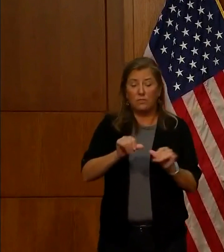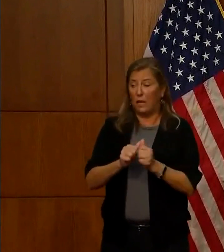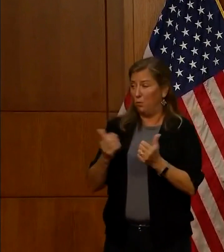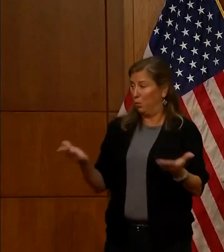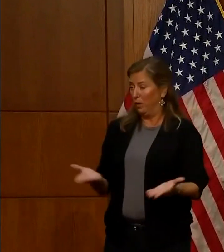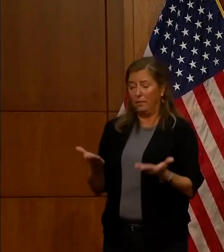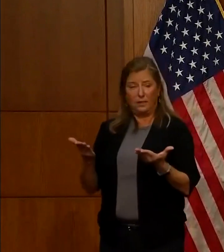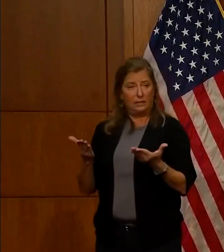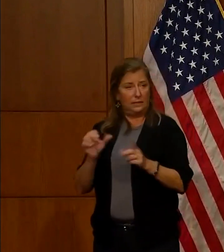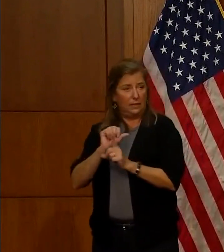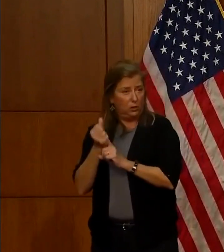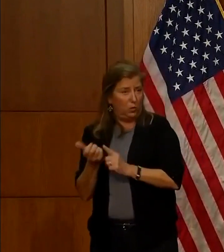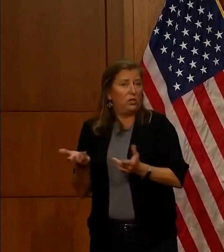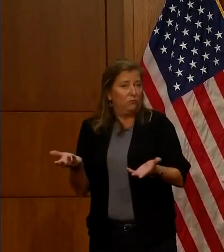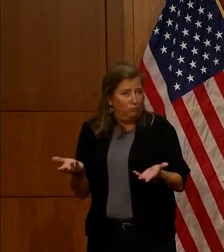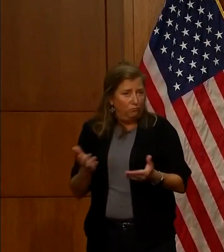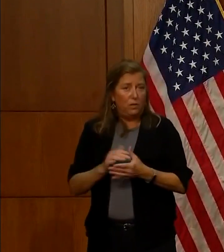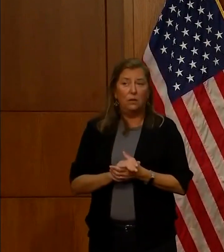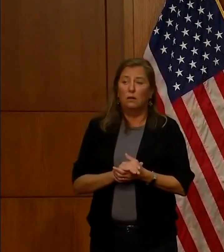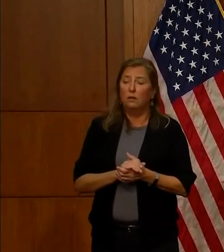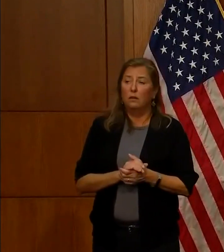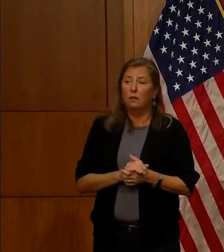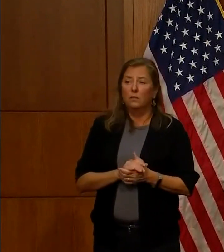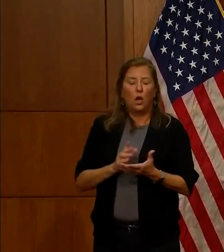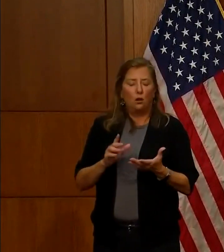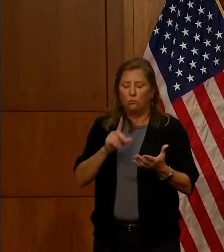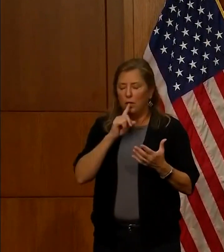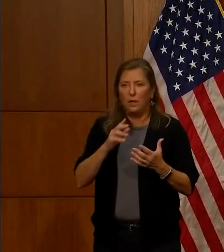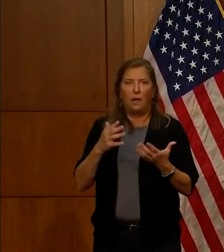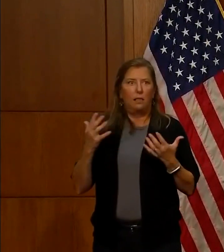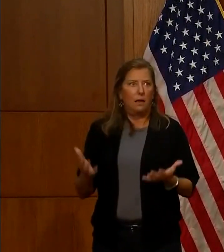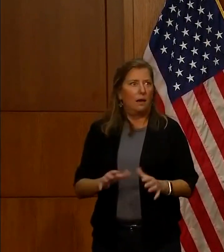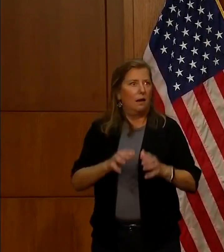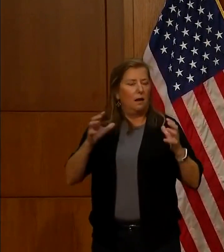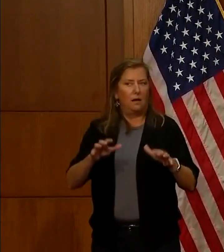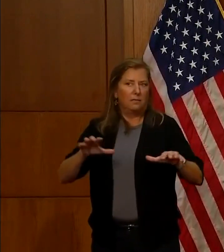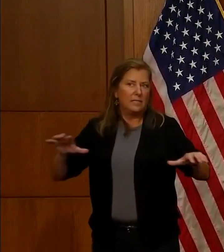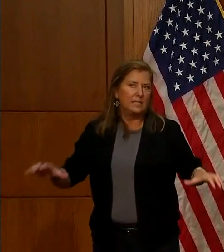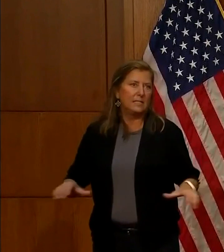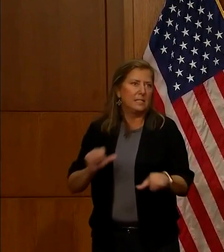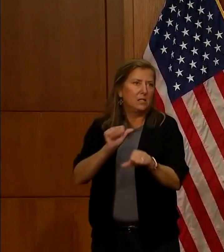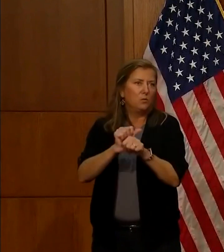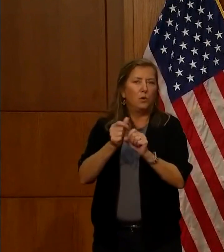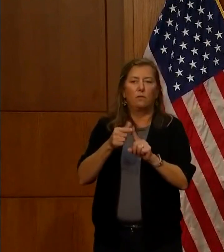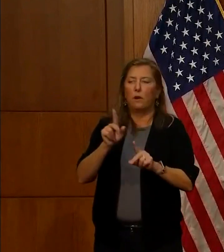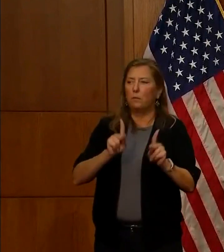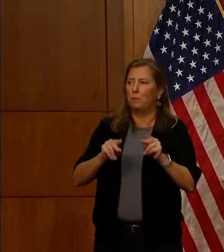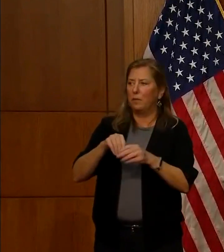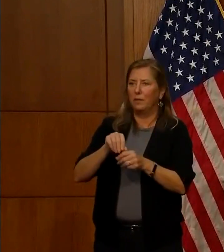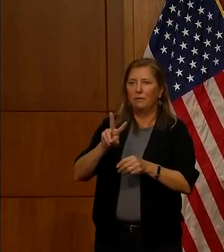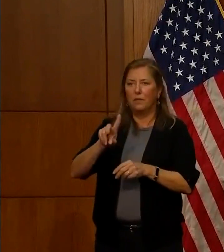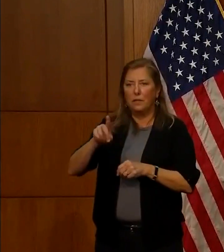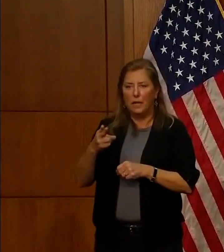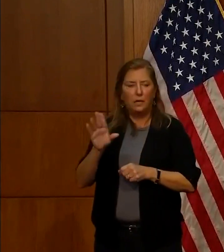INVESTIGATION IT'S WHAT WE FOLLOWED IN IN THIS PARTICULAR CASE- AND AGAIN- JUST THE- THE